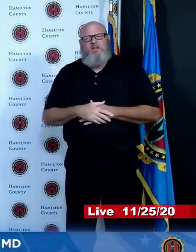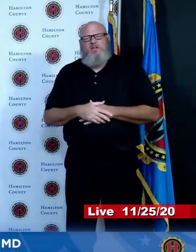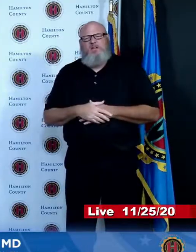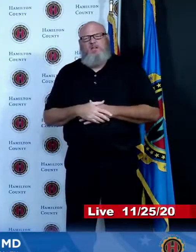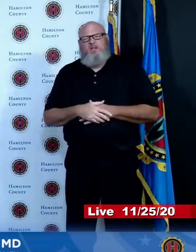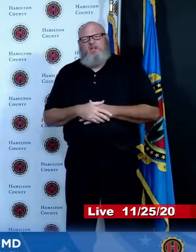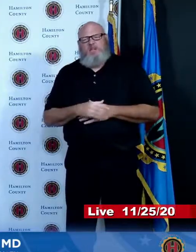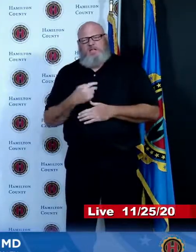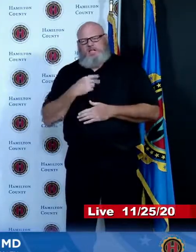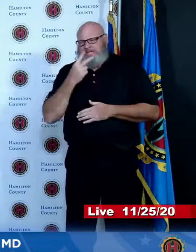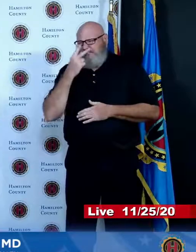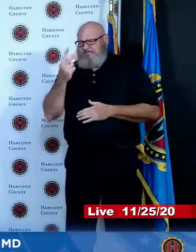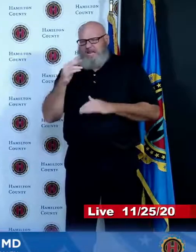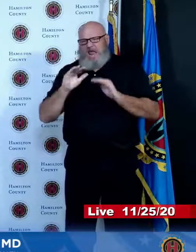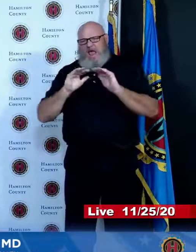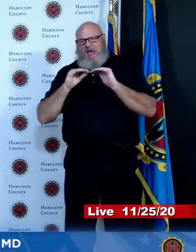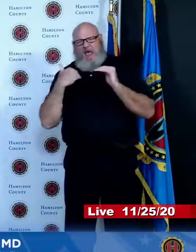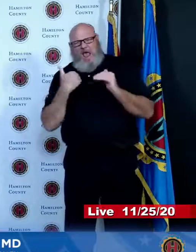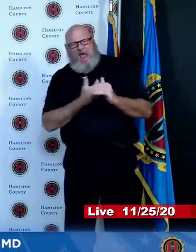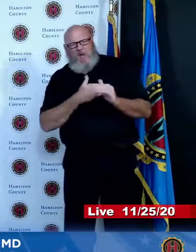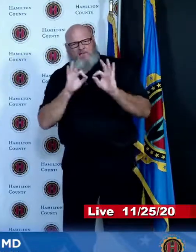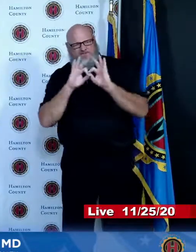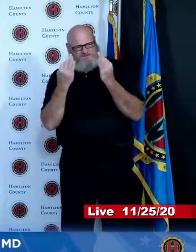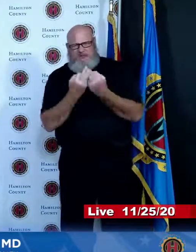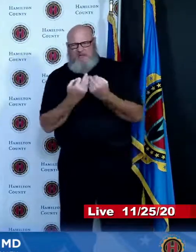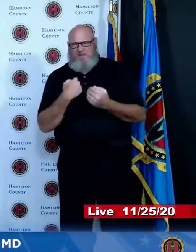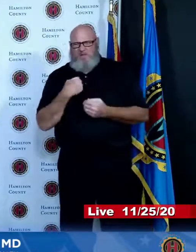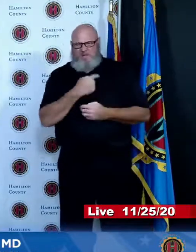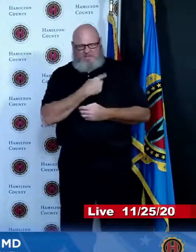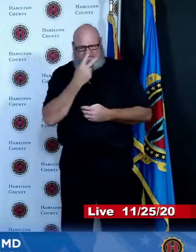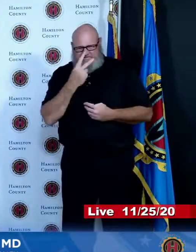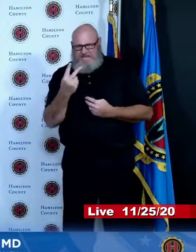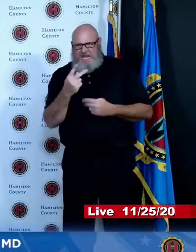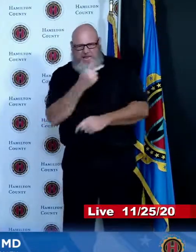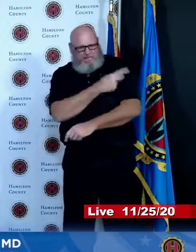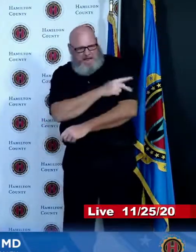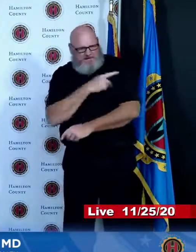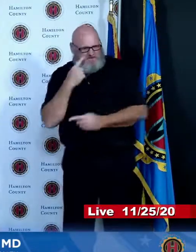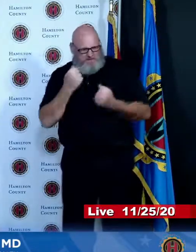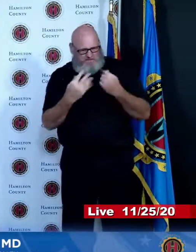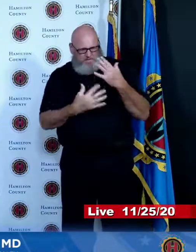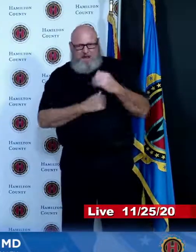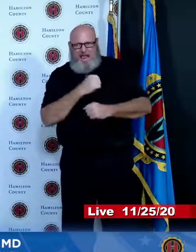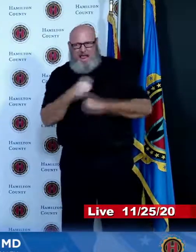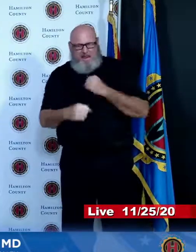coping related and how much is that just you know related to the stress of of of things going on of